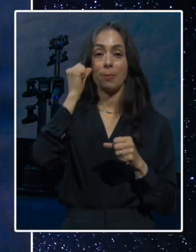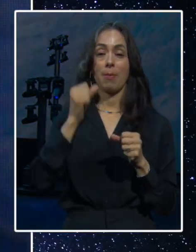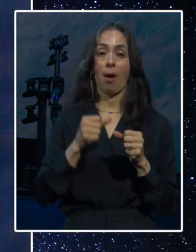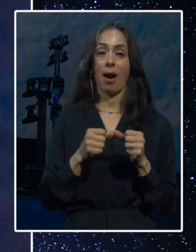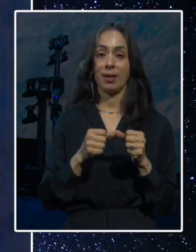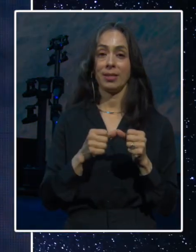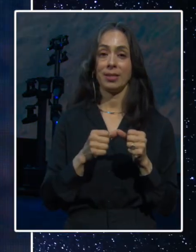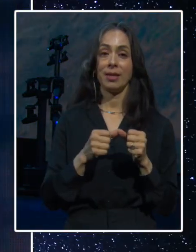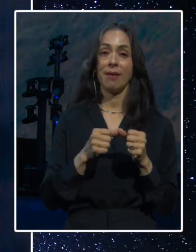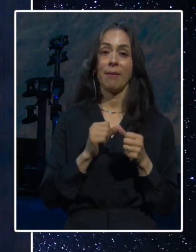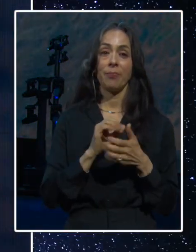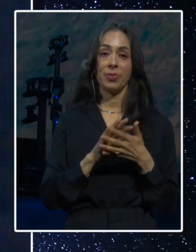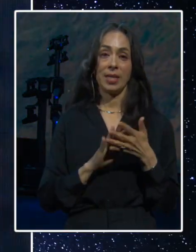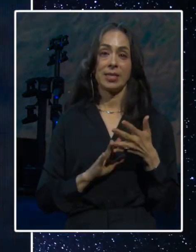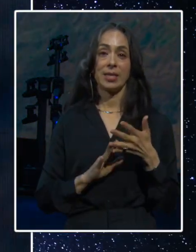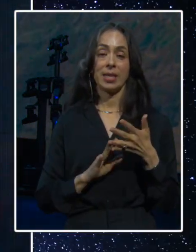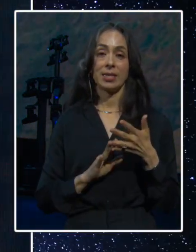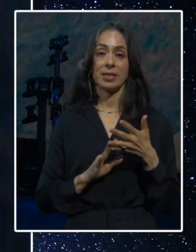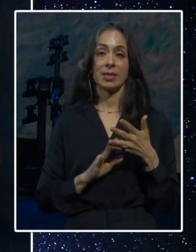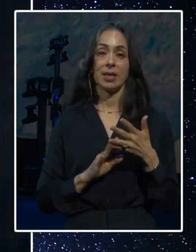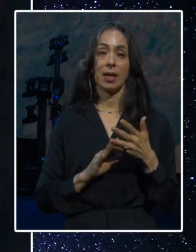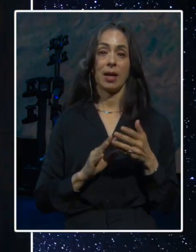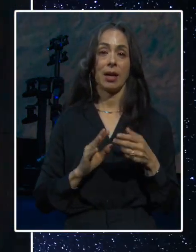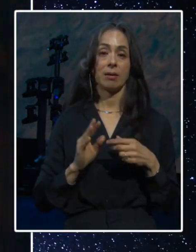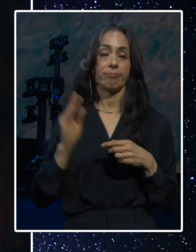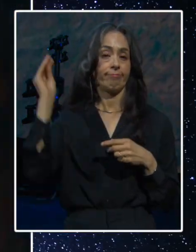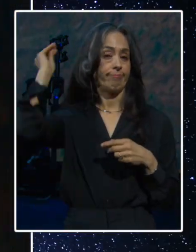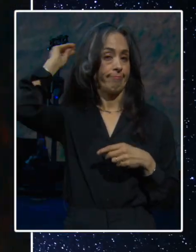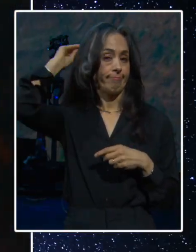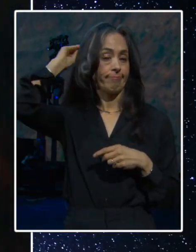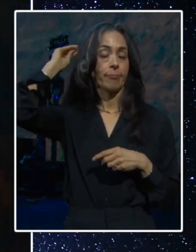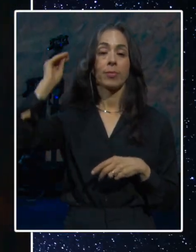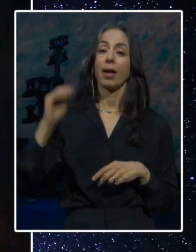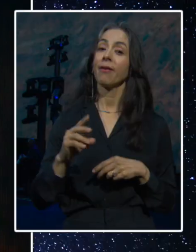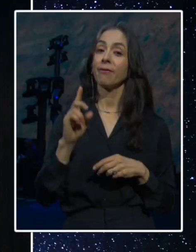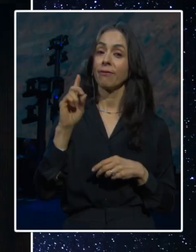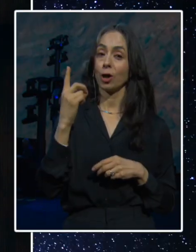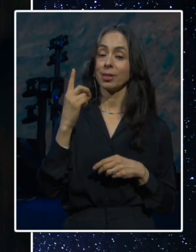keep in mind these things on top of mind for you.